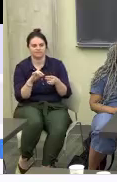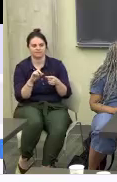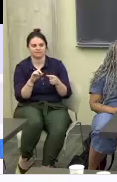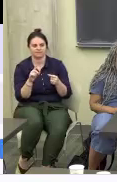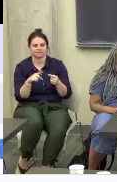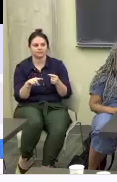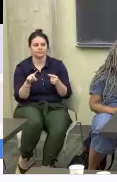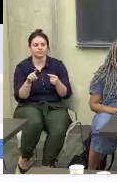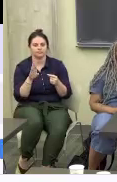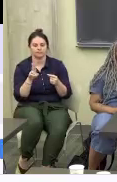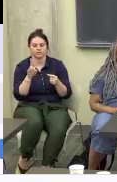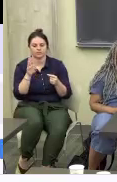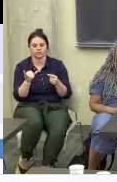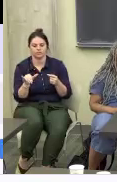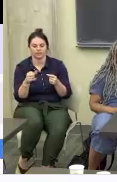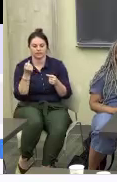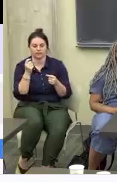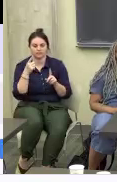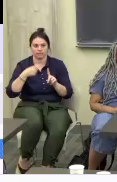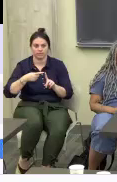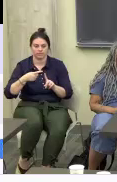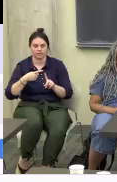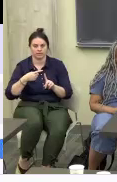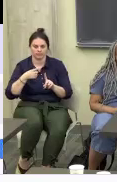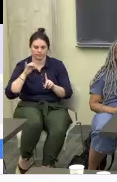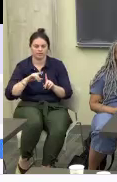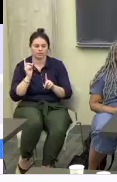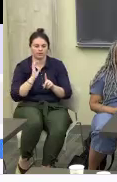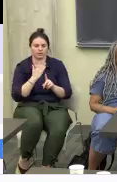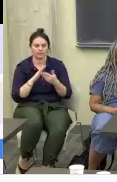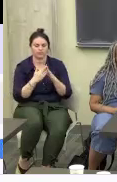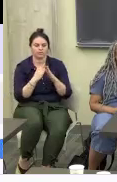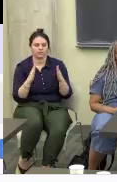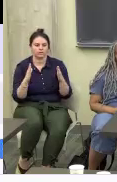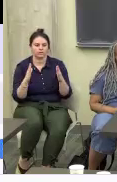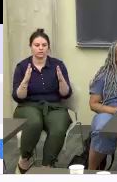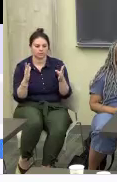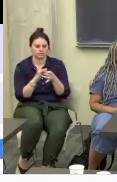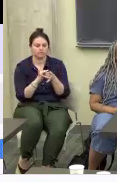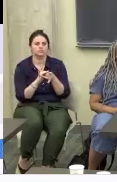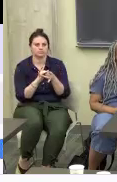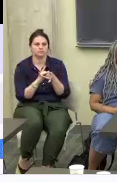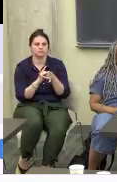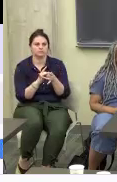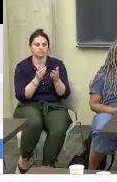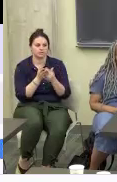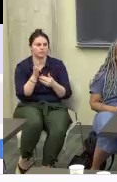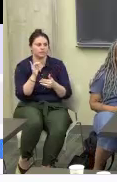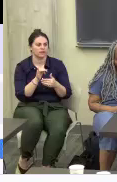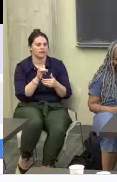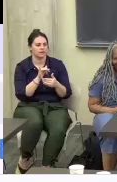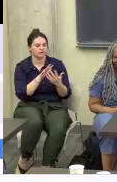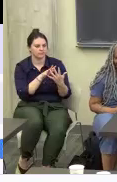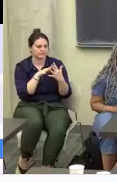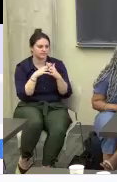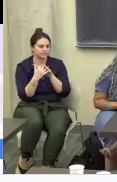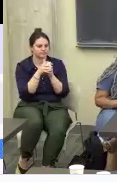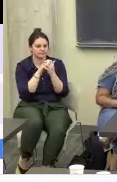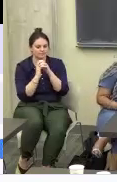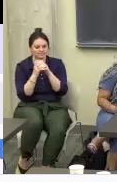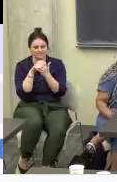where our community innovates is through that interconnection and interdependence and How do